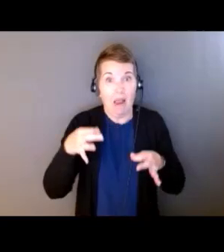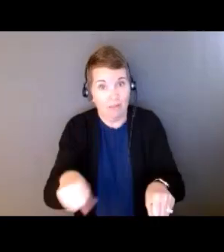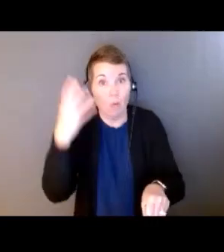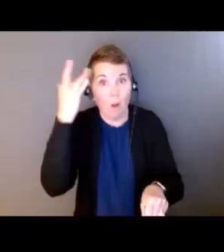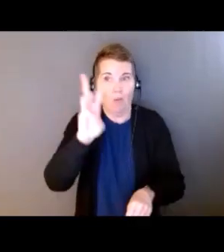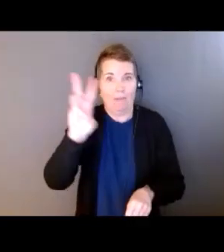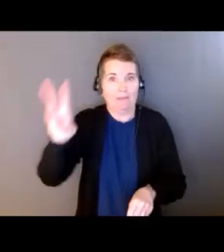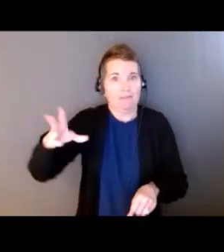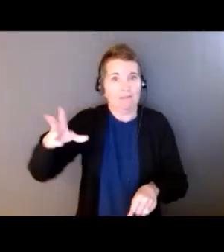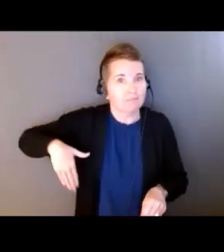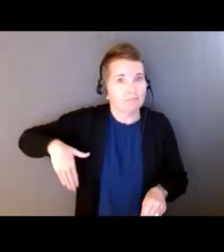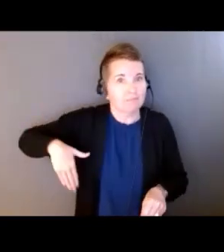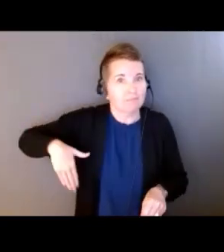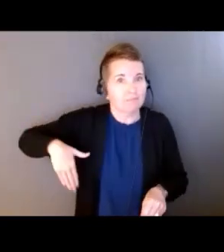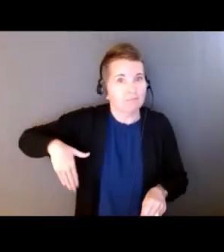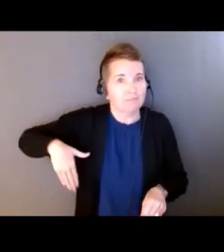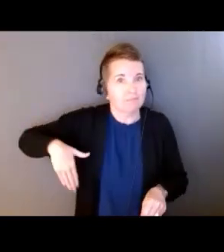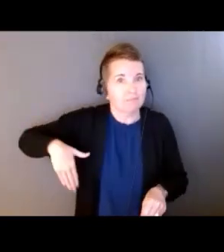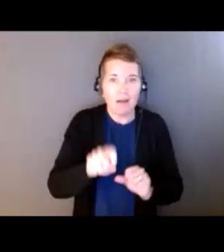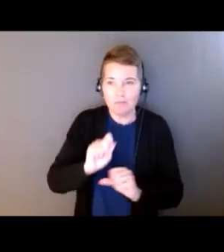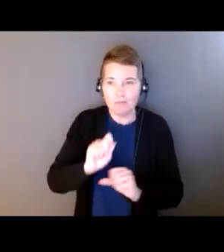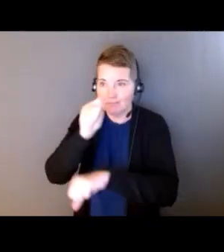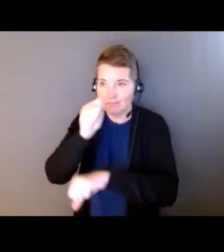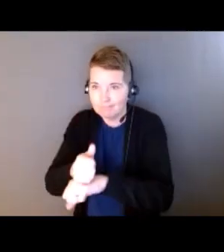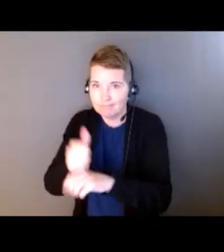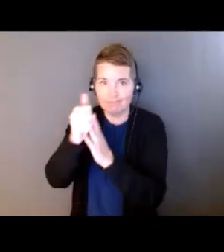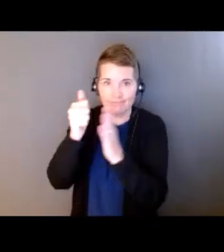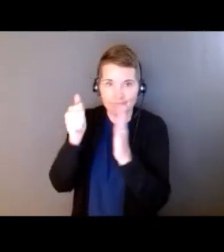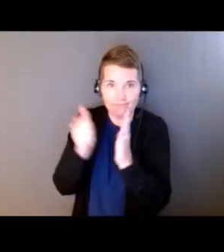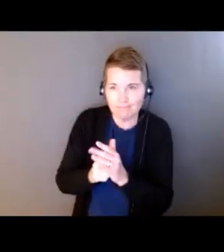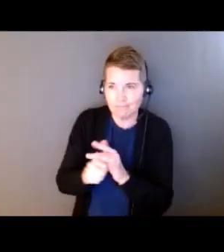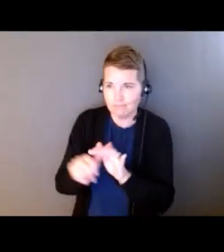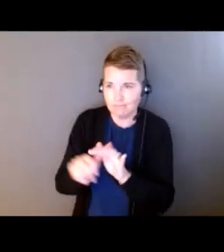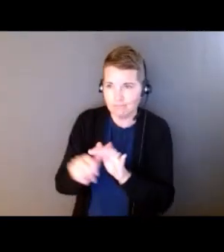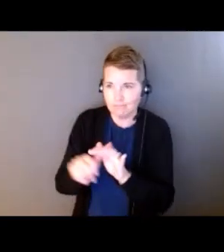accounts, familiarize themselves with the new portal, and prepare applications.